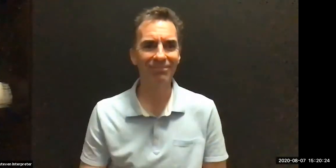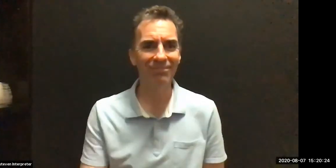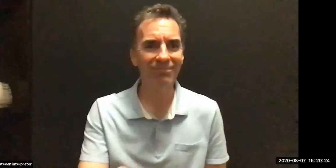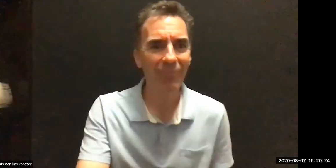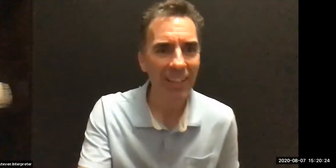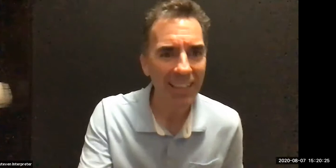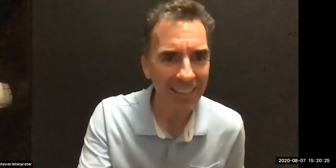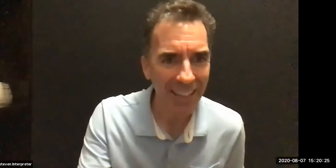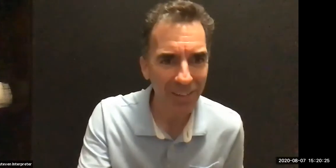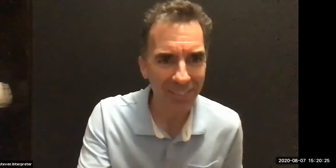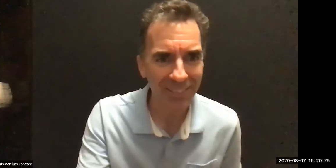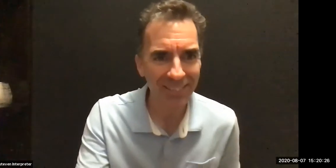Channelle Charest: Oh. Hey, Tim, I just saw you on my screen.